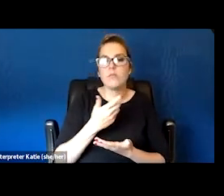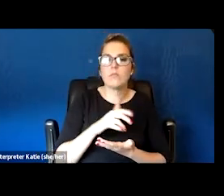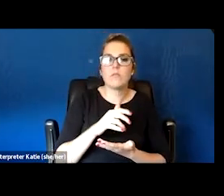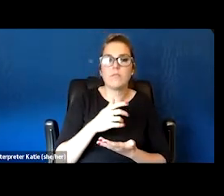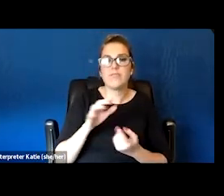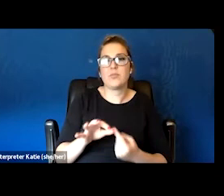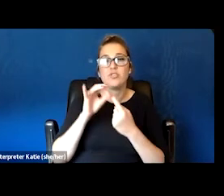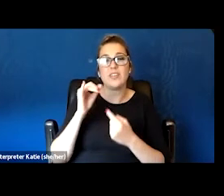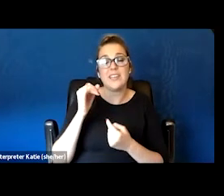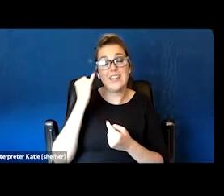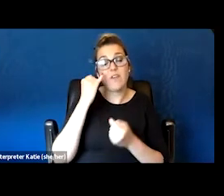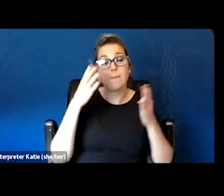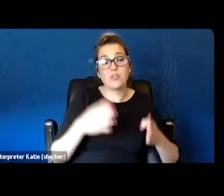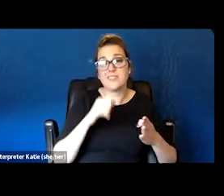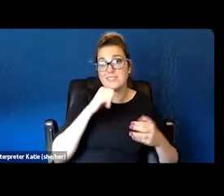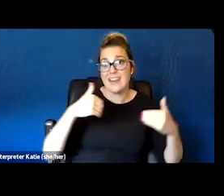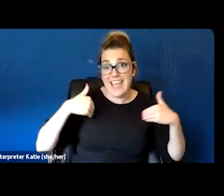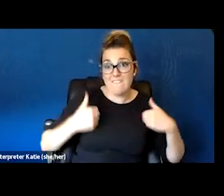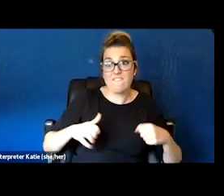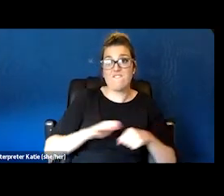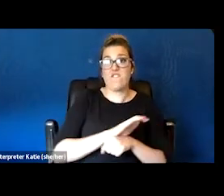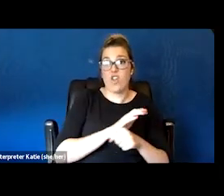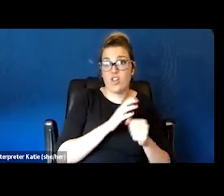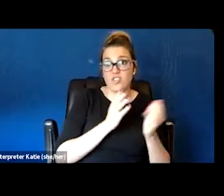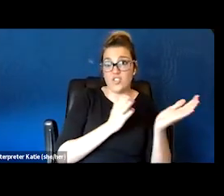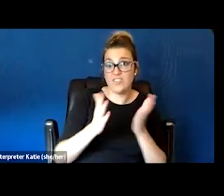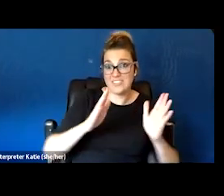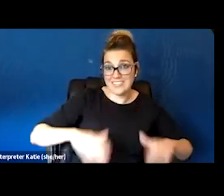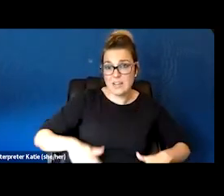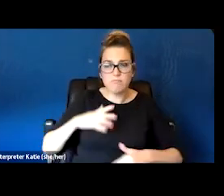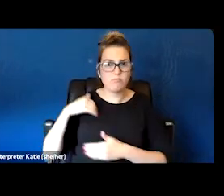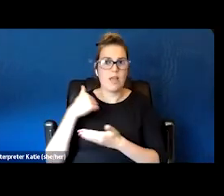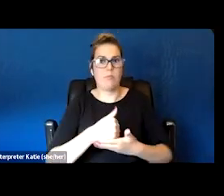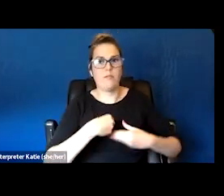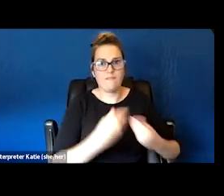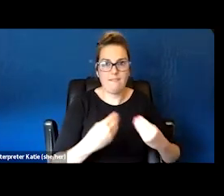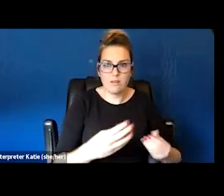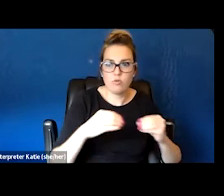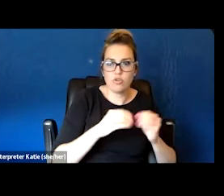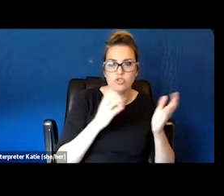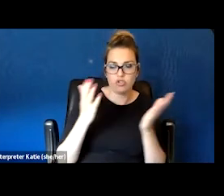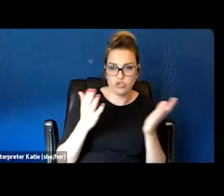Like I mentioned, we're also adding clinical capacity to our outreach team. So when funding is available,